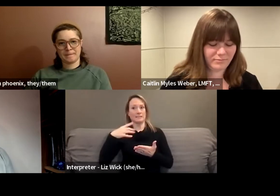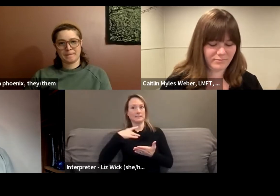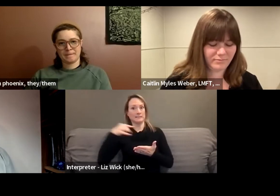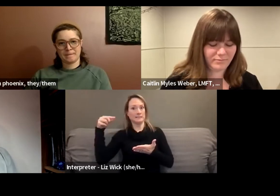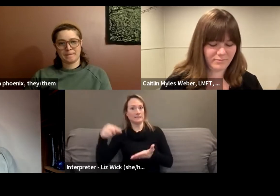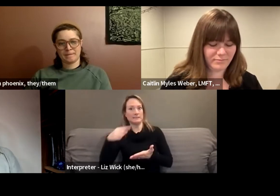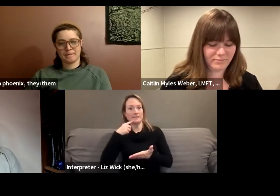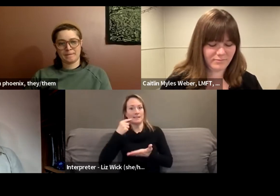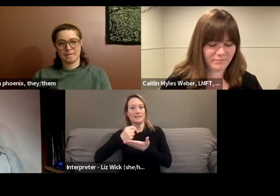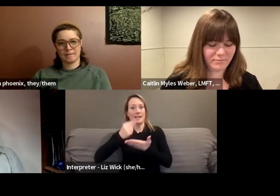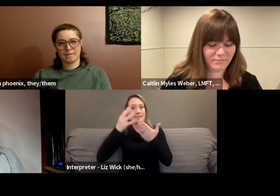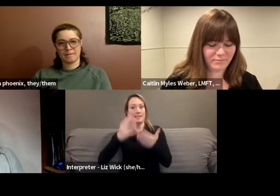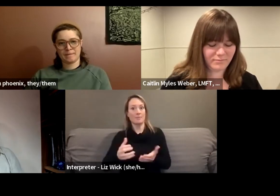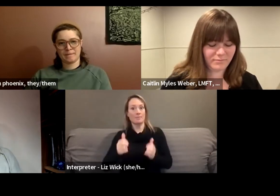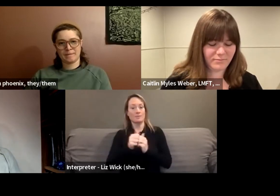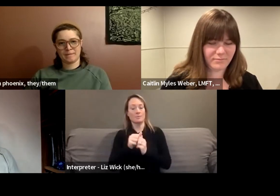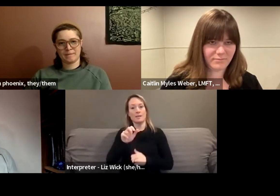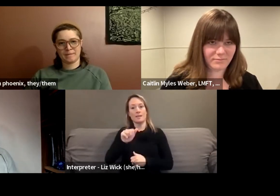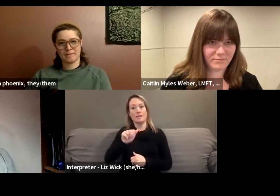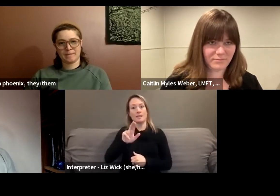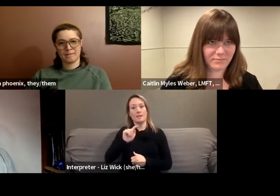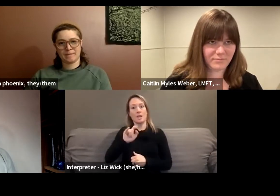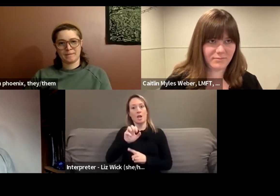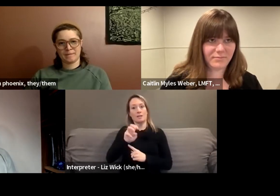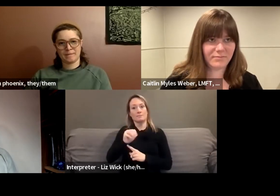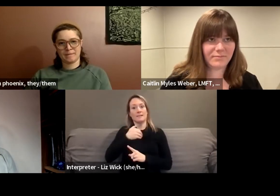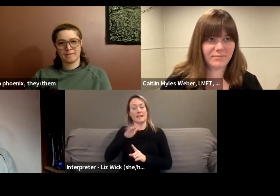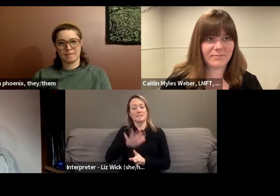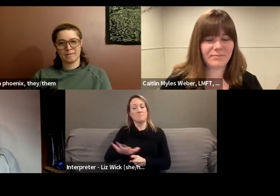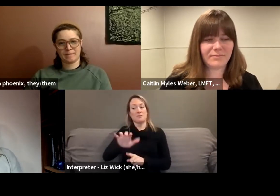who has autism actually has roughly about a 10% increase